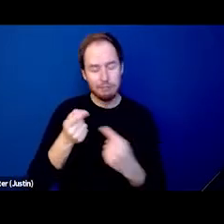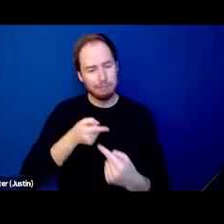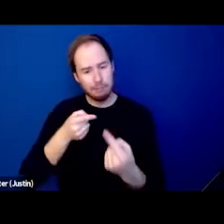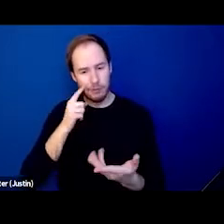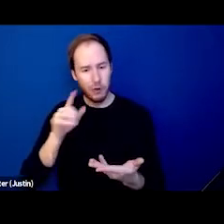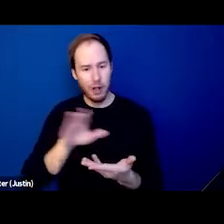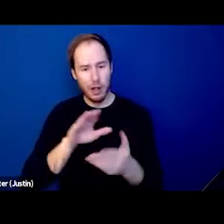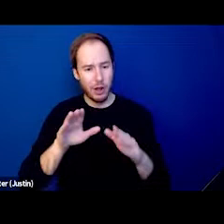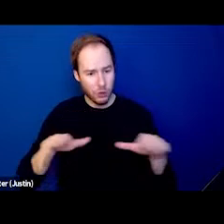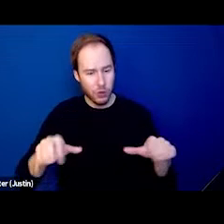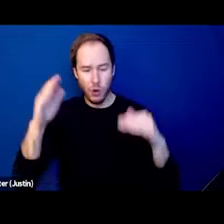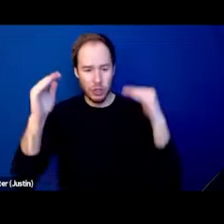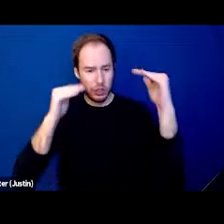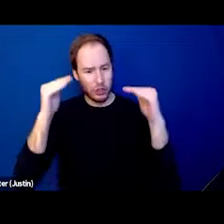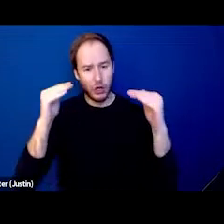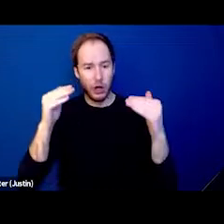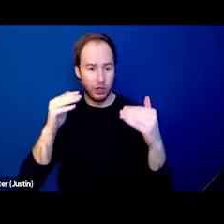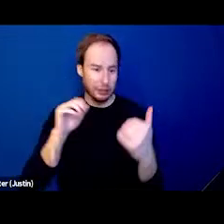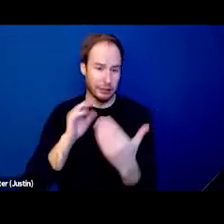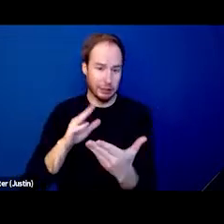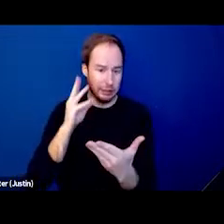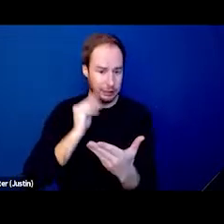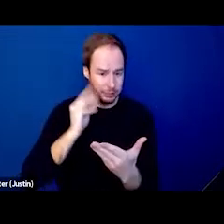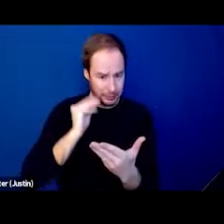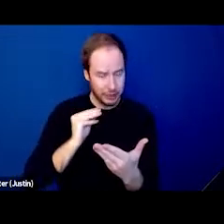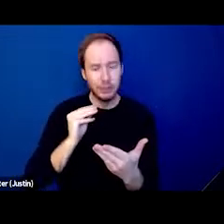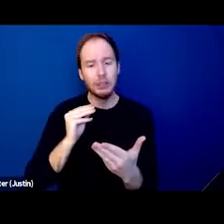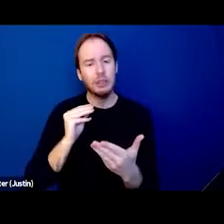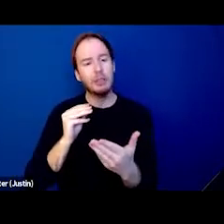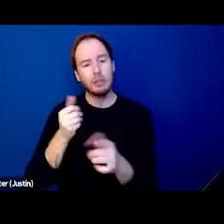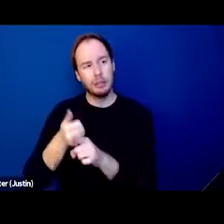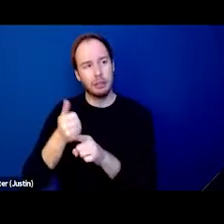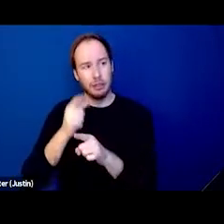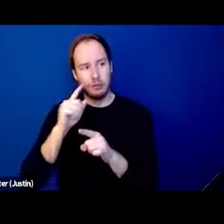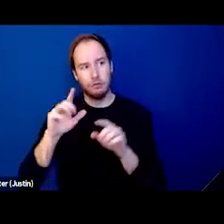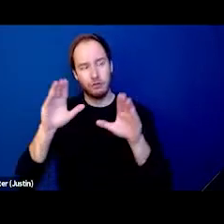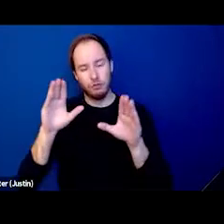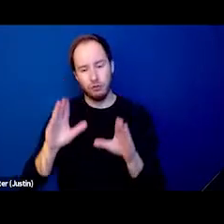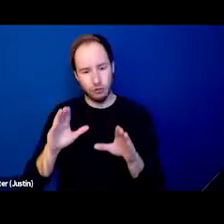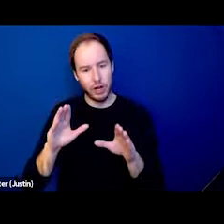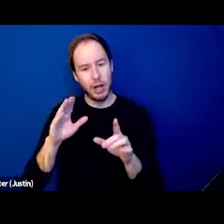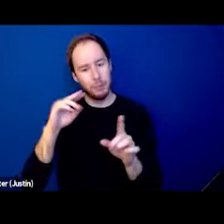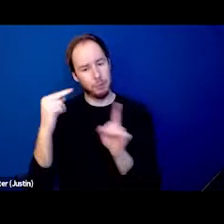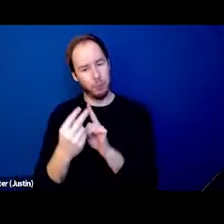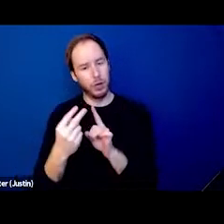in native communities may face? And so it's a really great look into how you can become